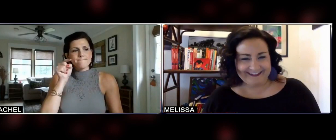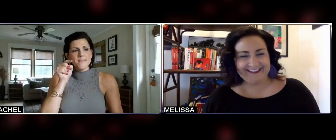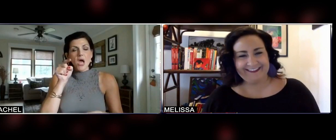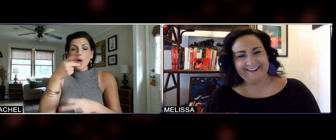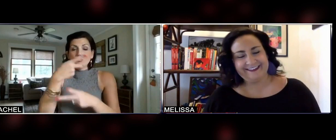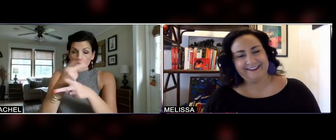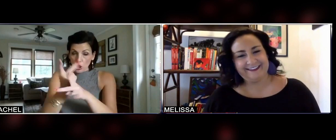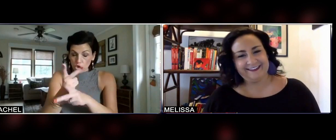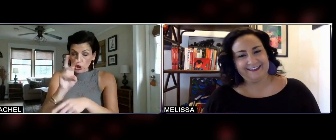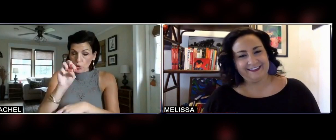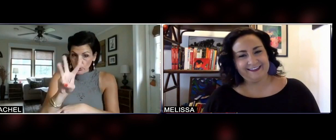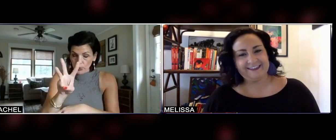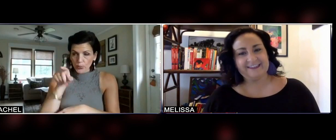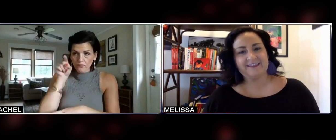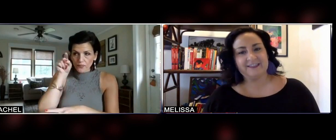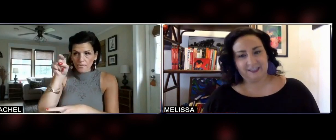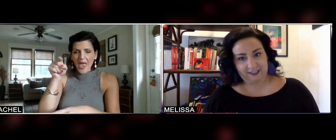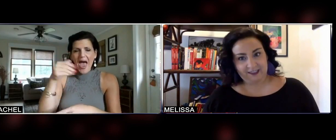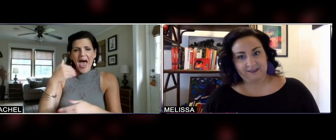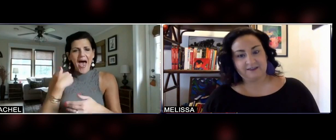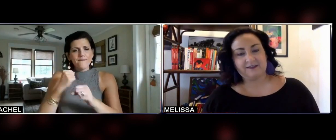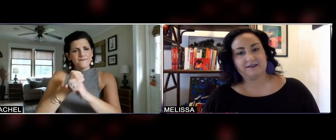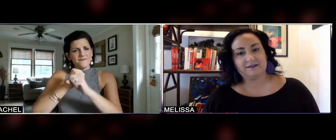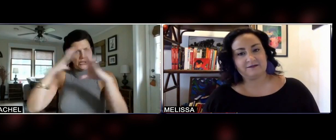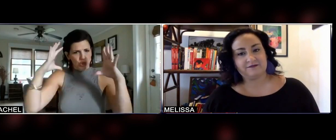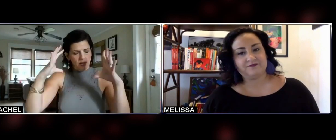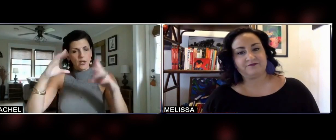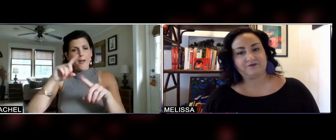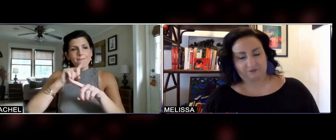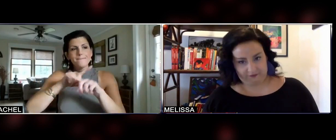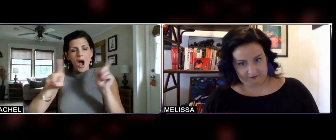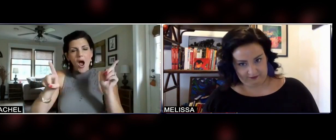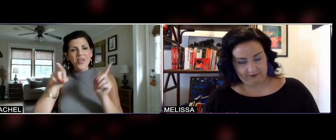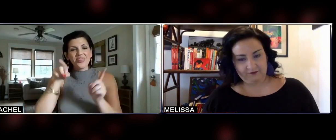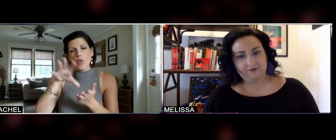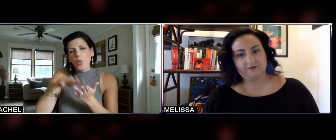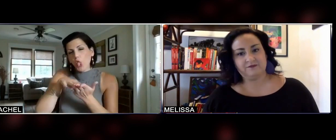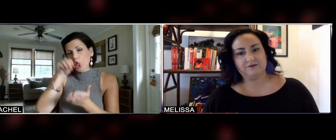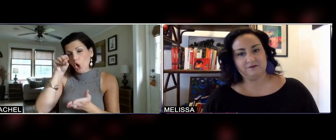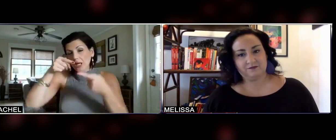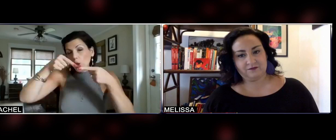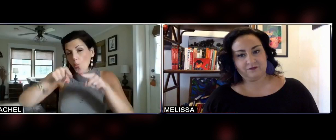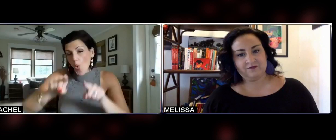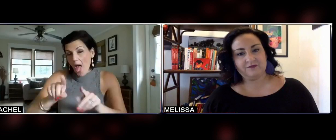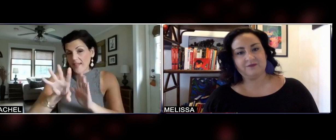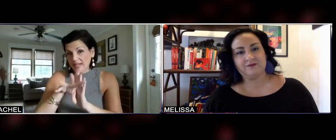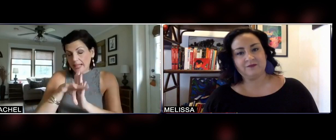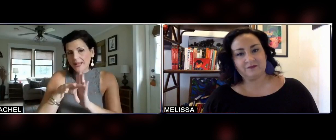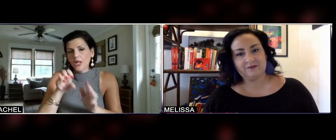anyways, the production crew did have a vision, but they were learning while they were filming.